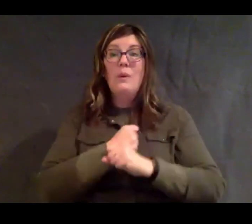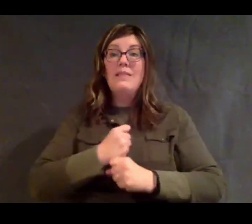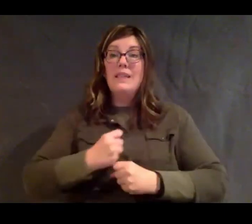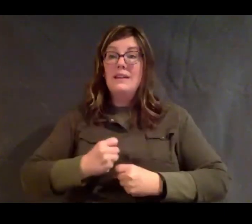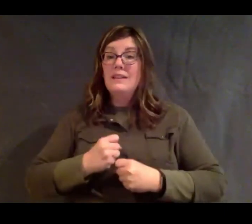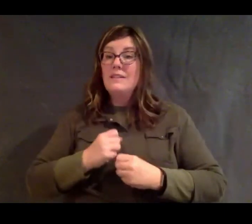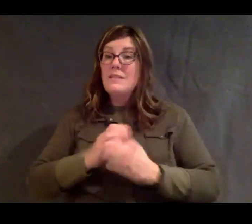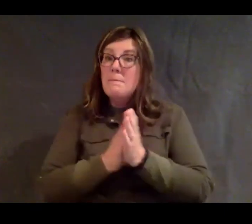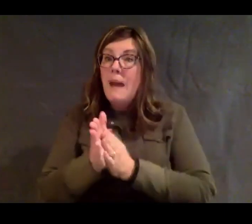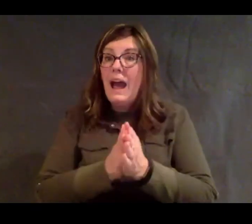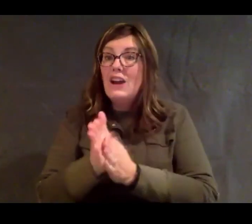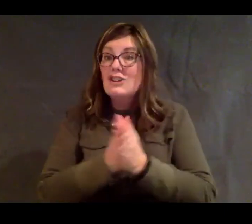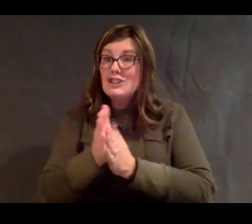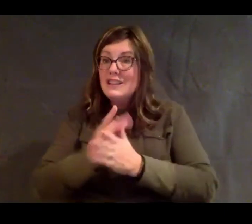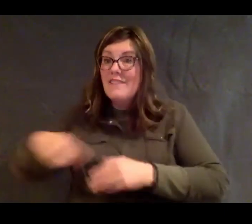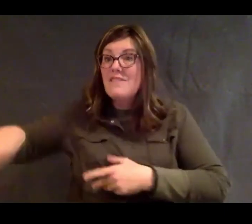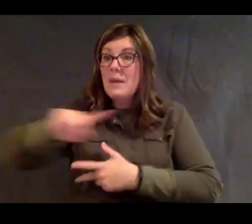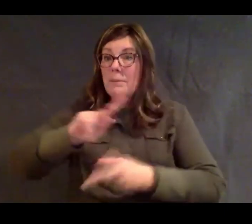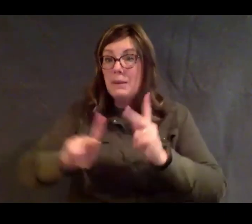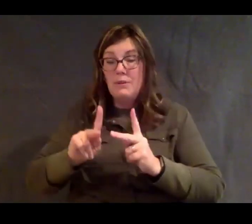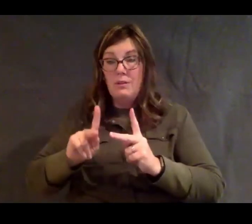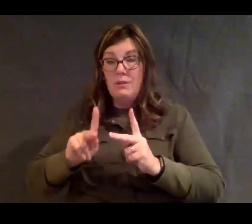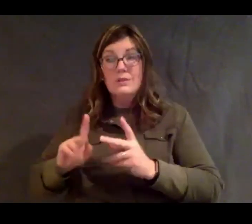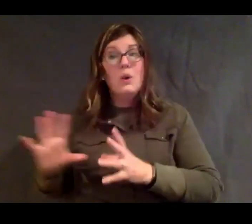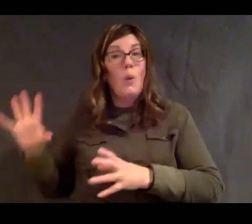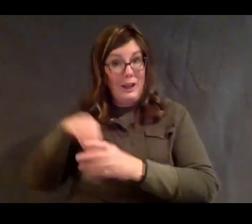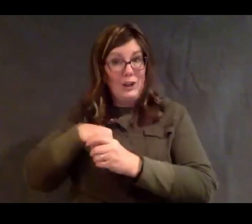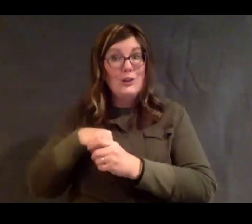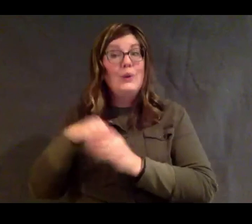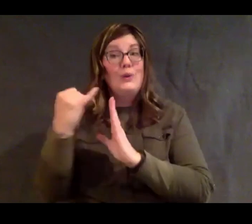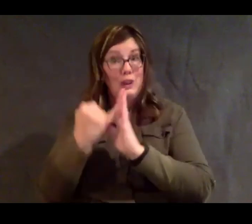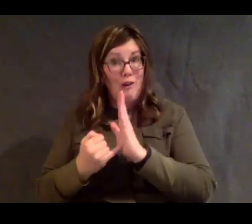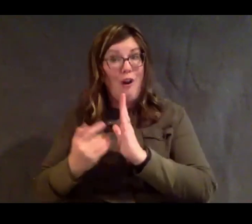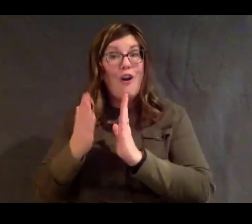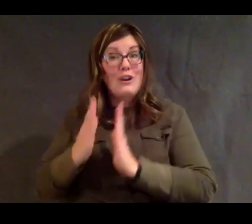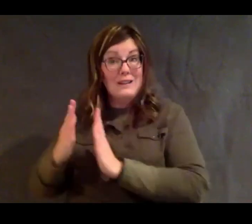need bring the artists with you so that is my advice to you as young people and then my other